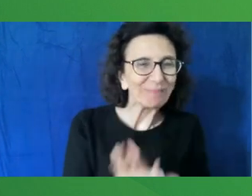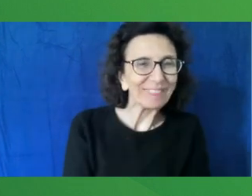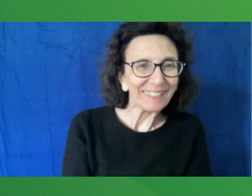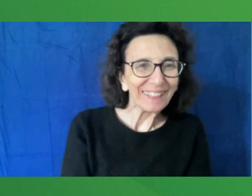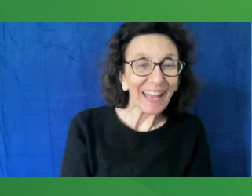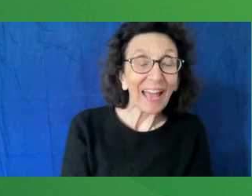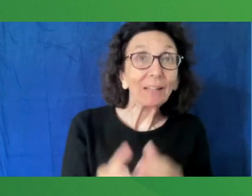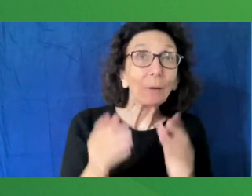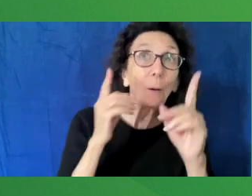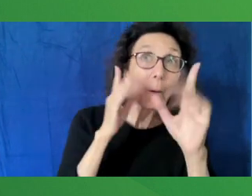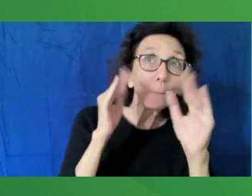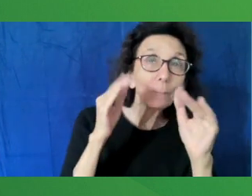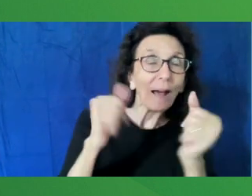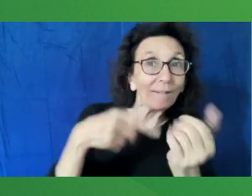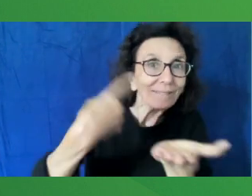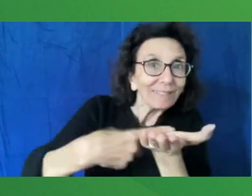to discuss some of the teacher moves.